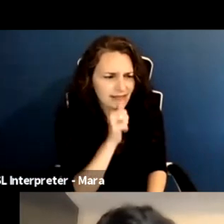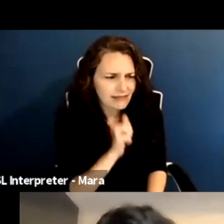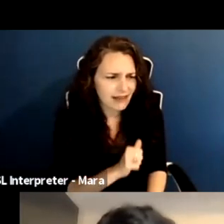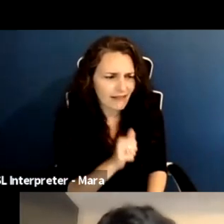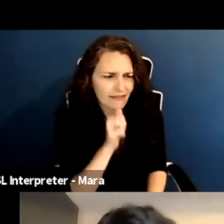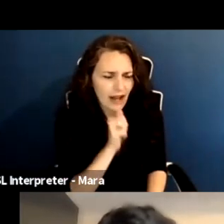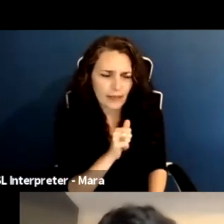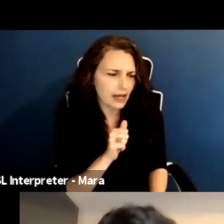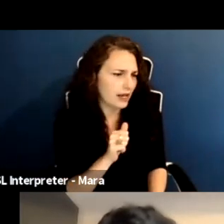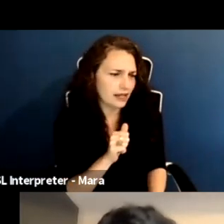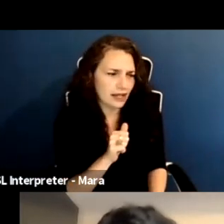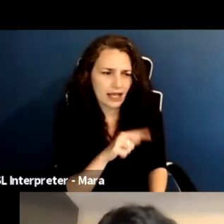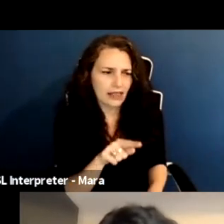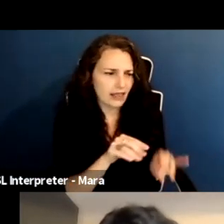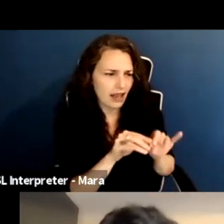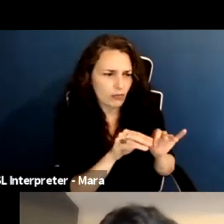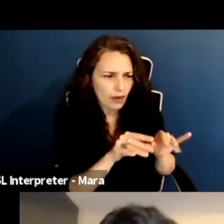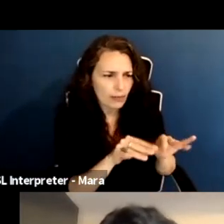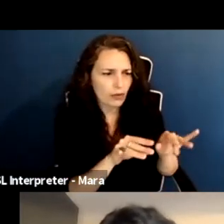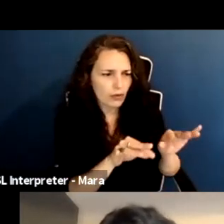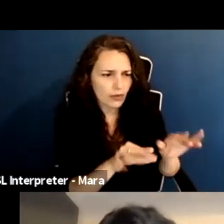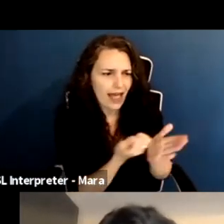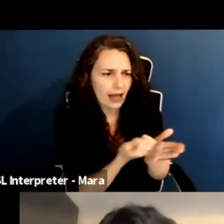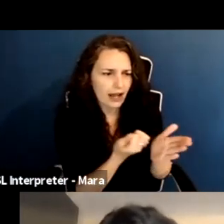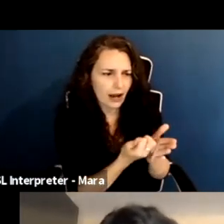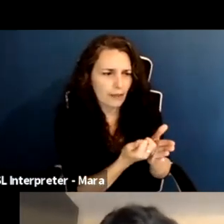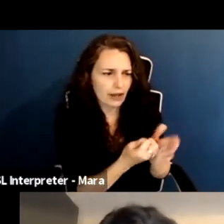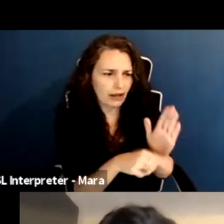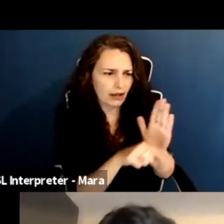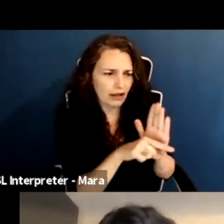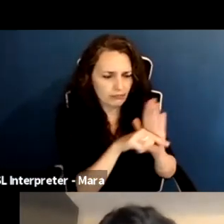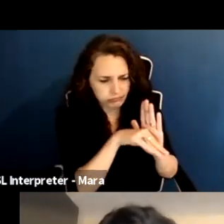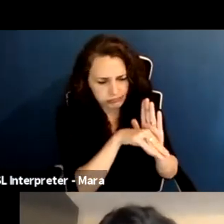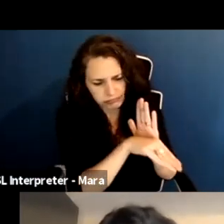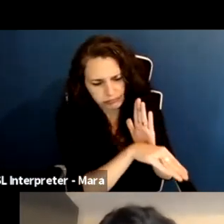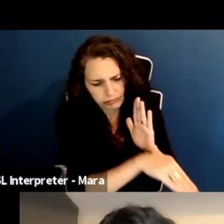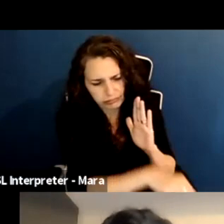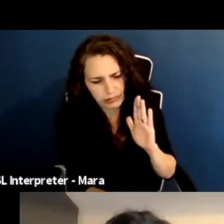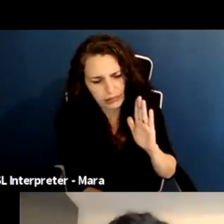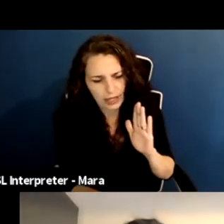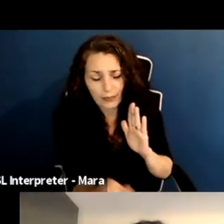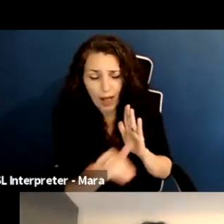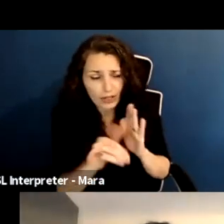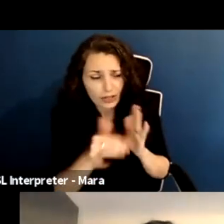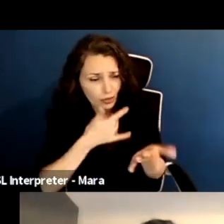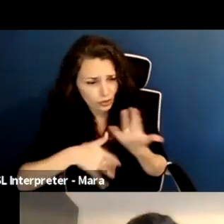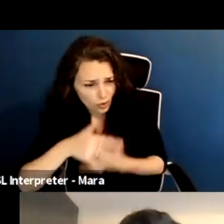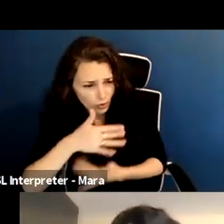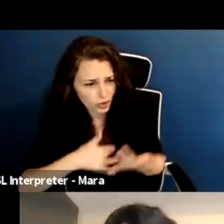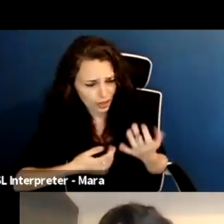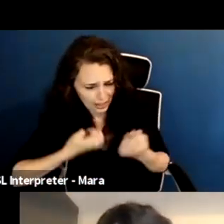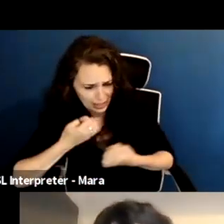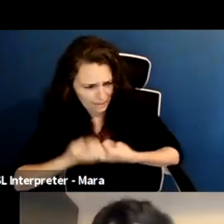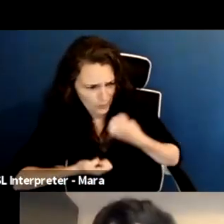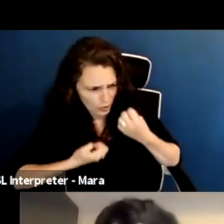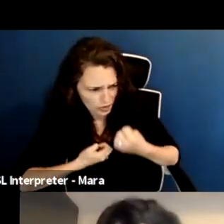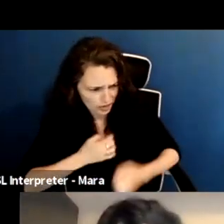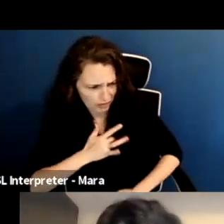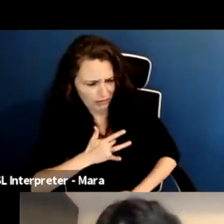it's affecting them economically as well, socially, emotionally. So I feel like what motivates me